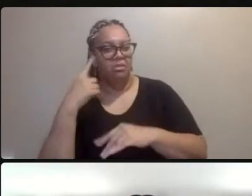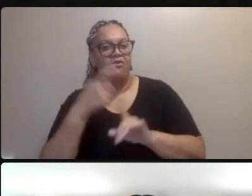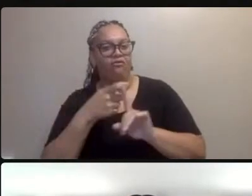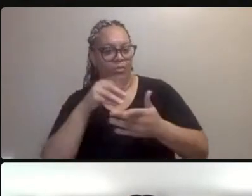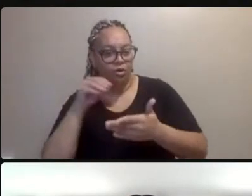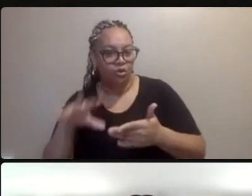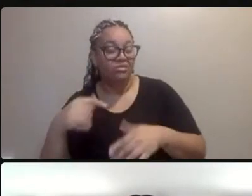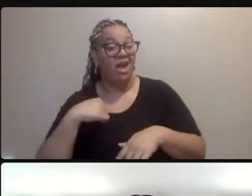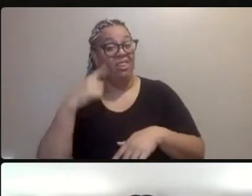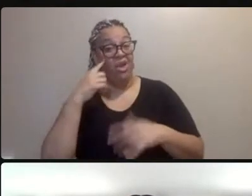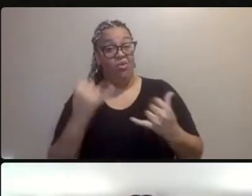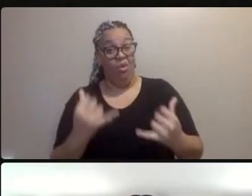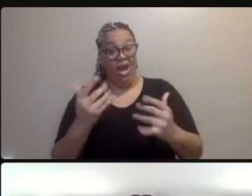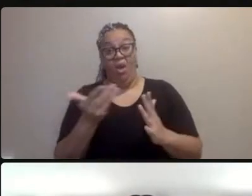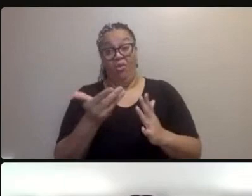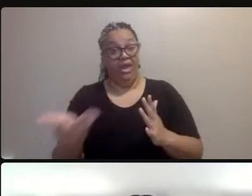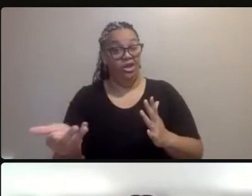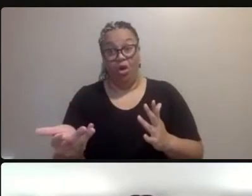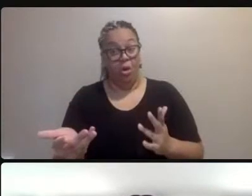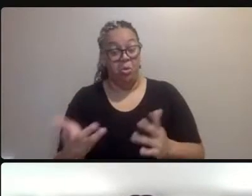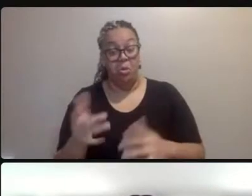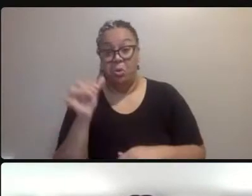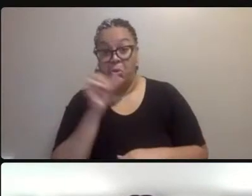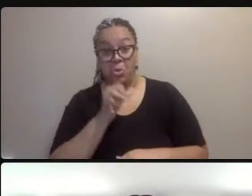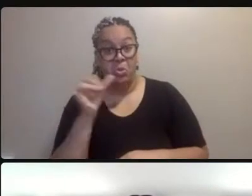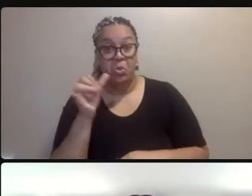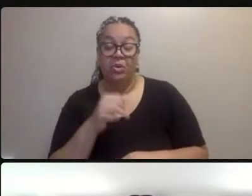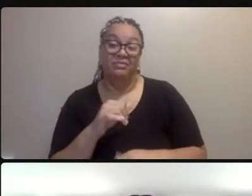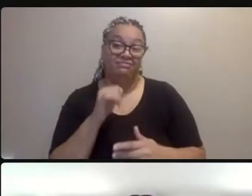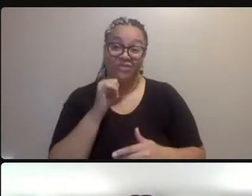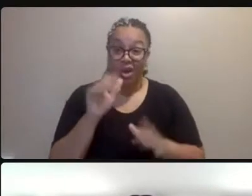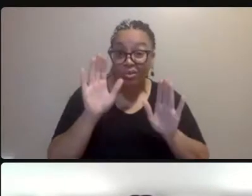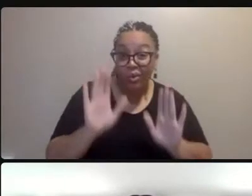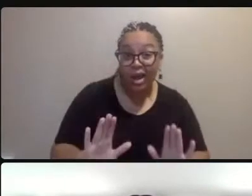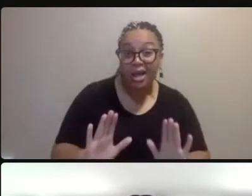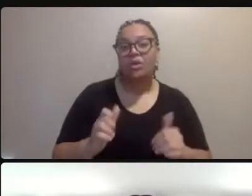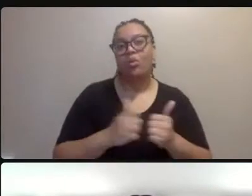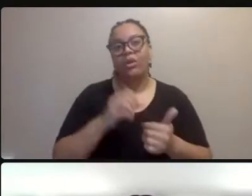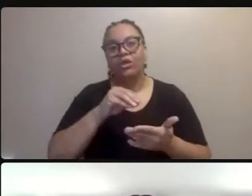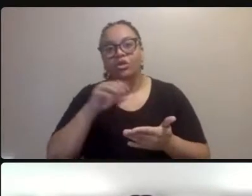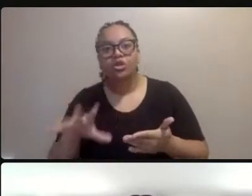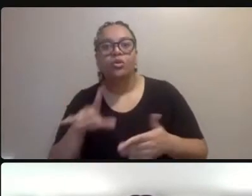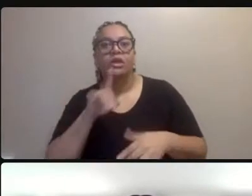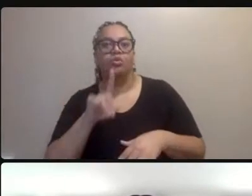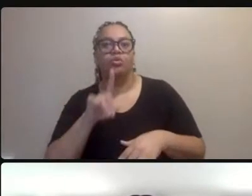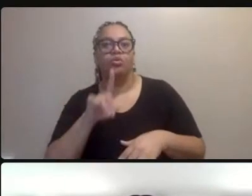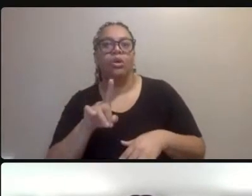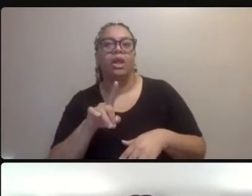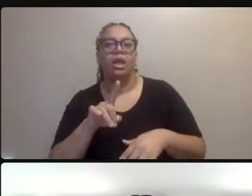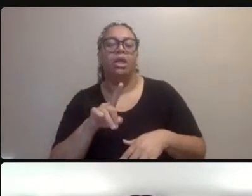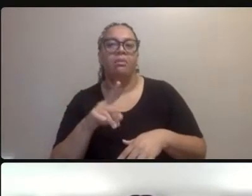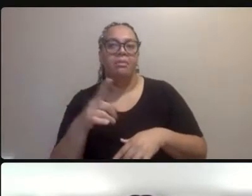PLACE TO START.